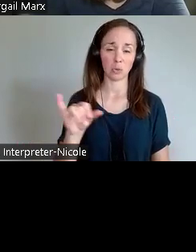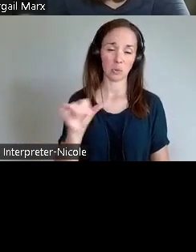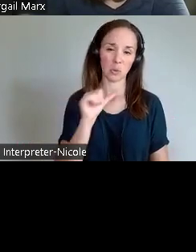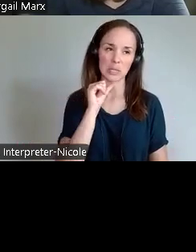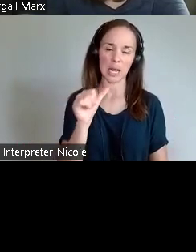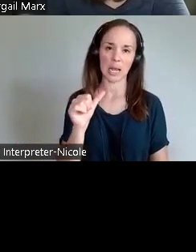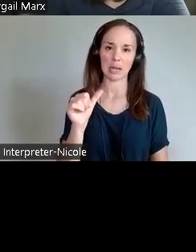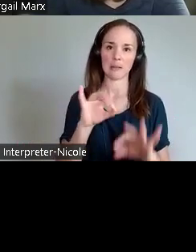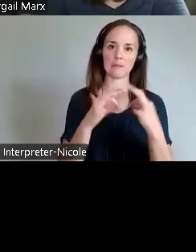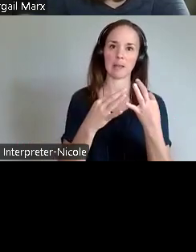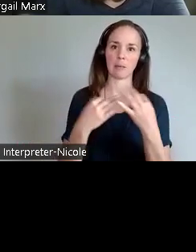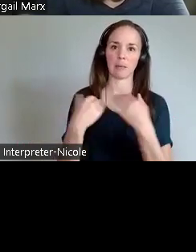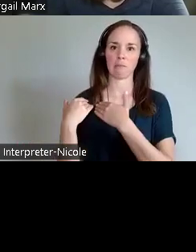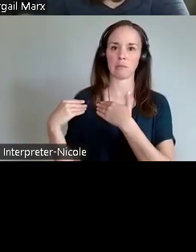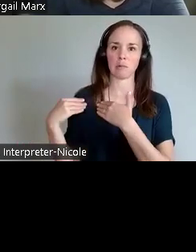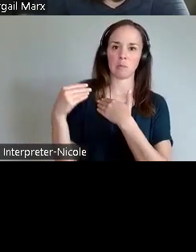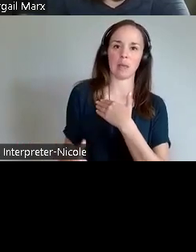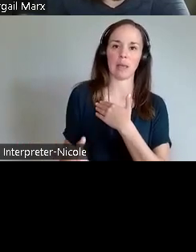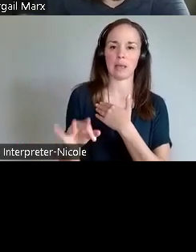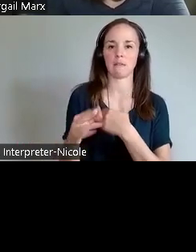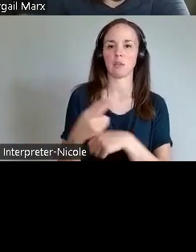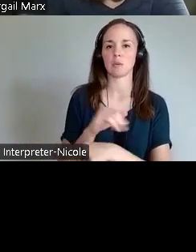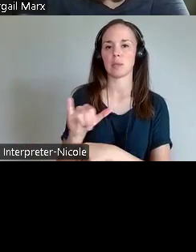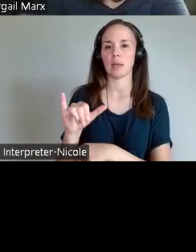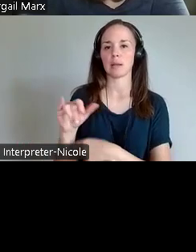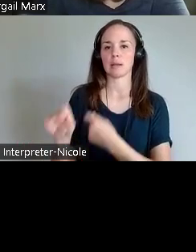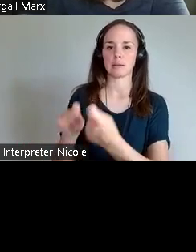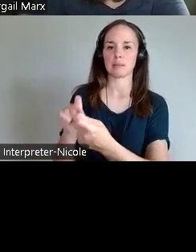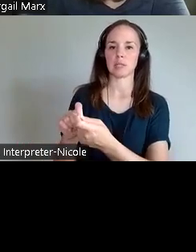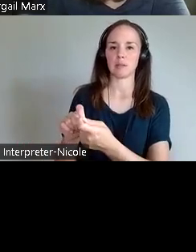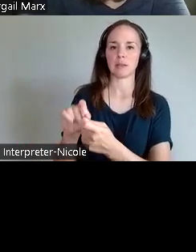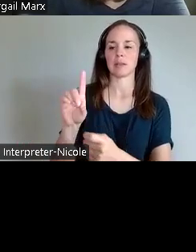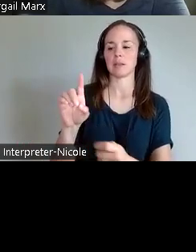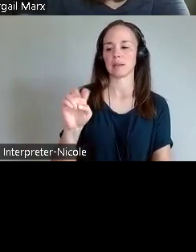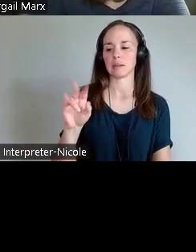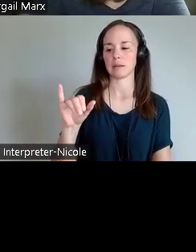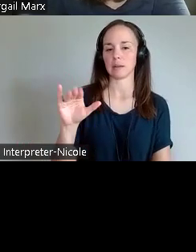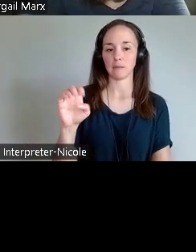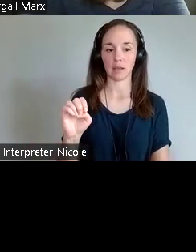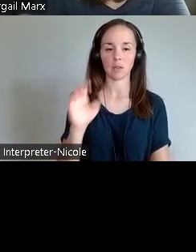family if they went with that dedicated device. I'm going to show you some of the page sets here.